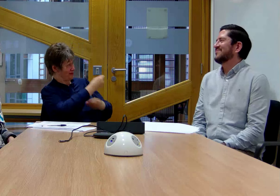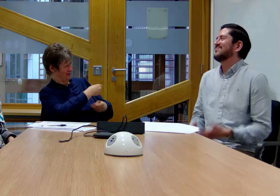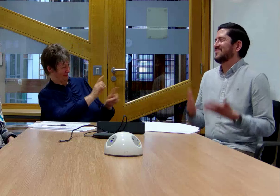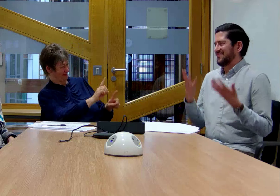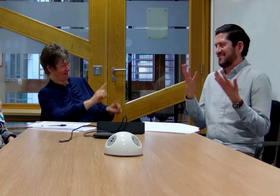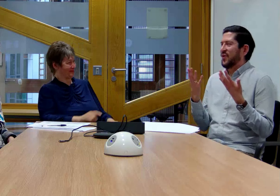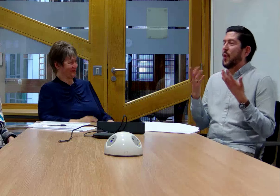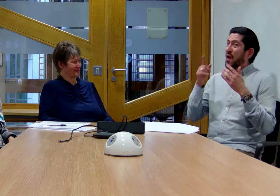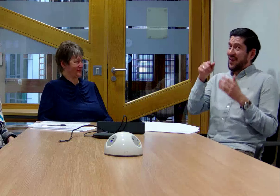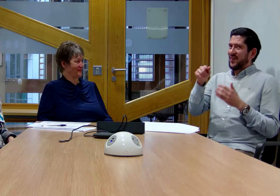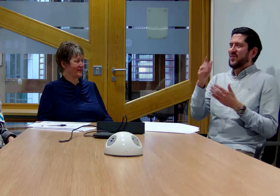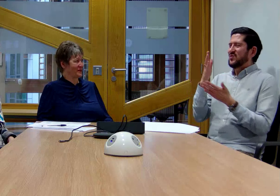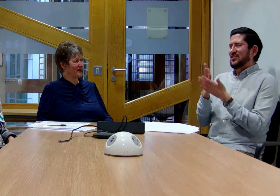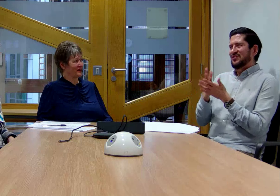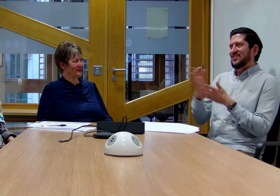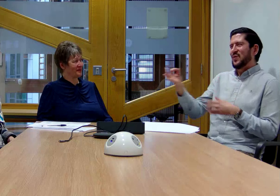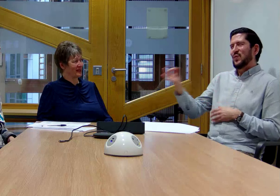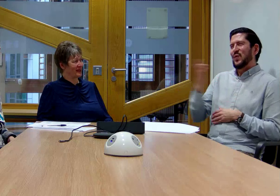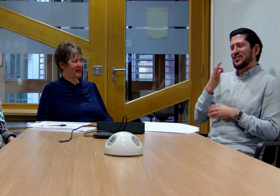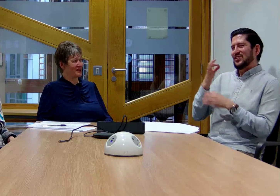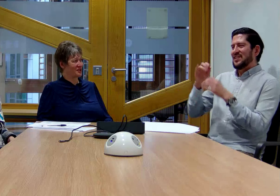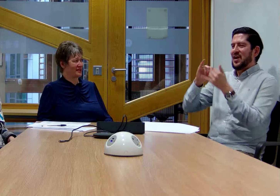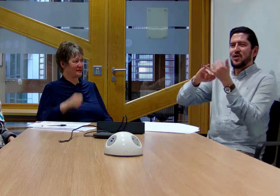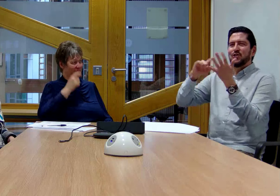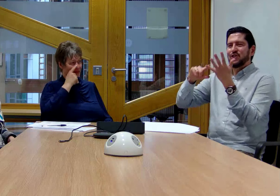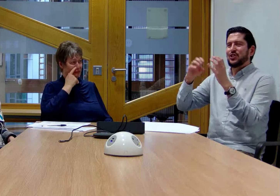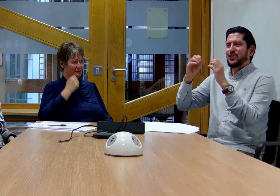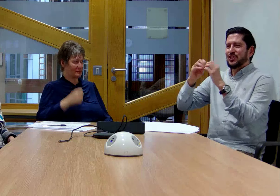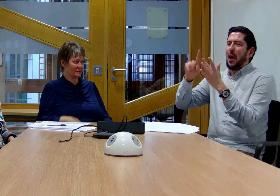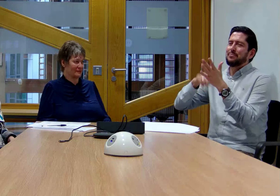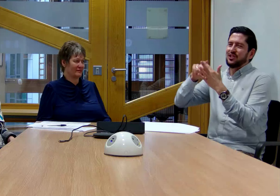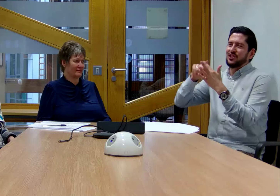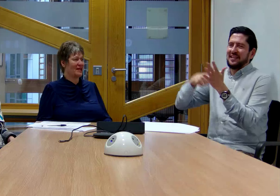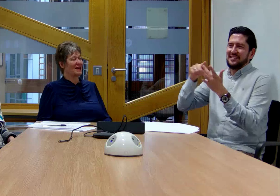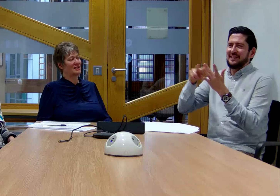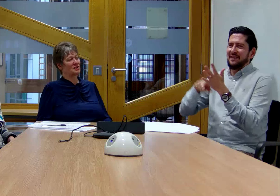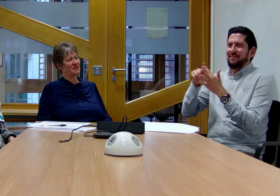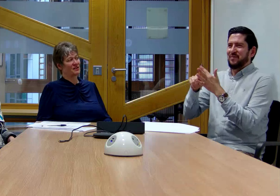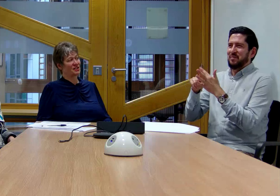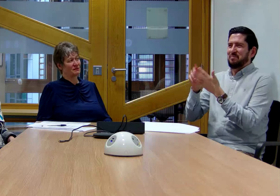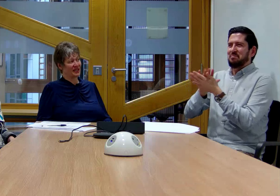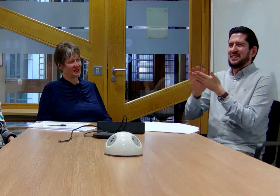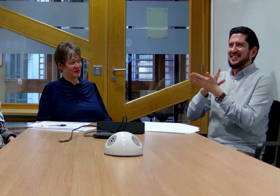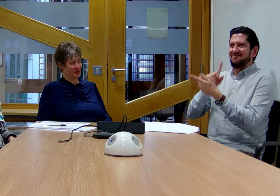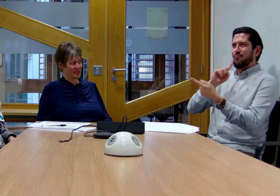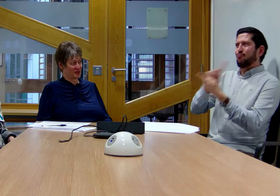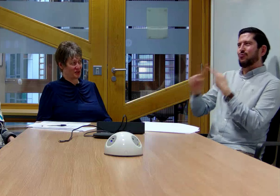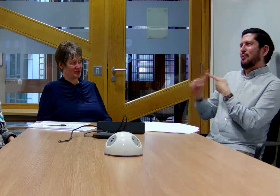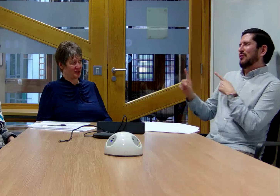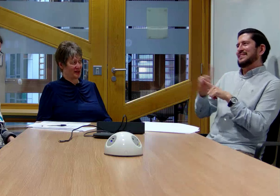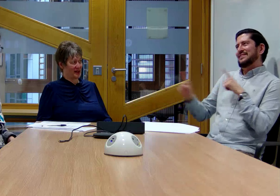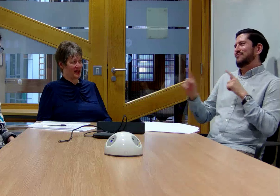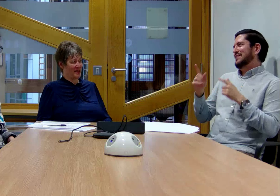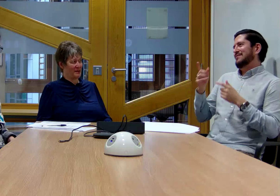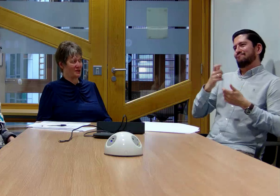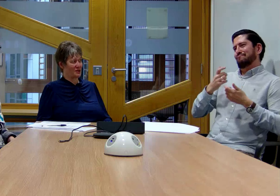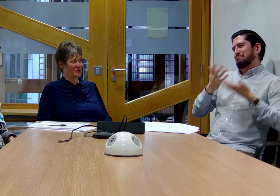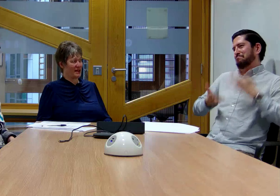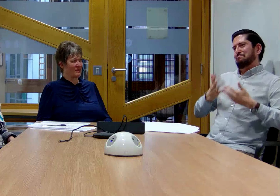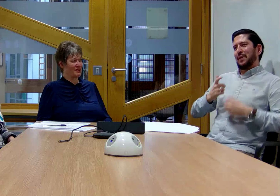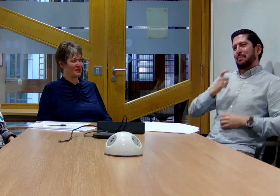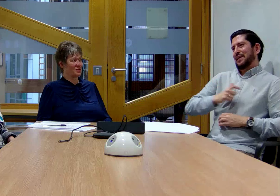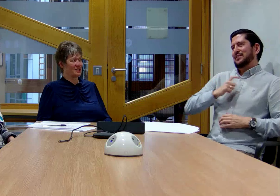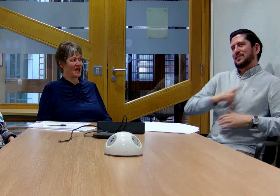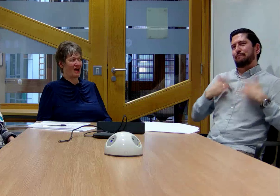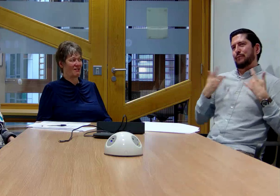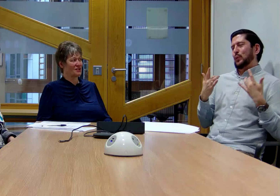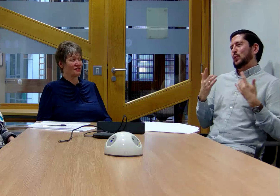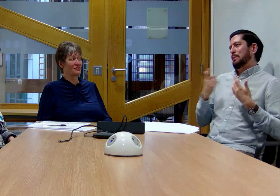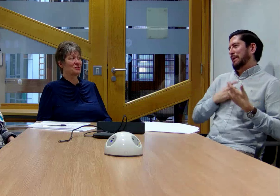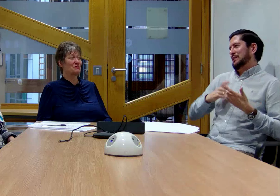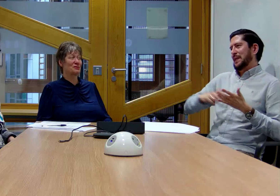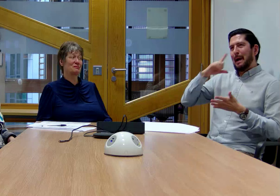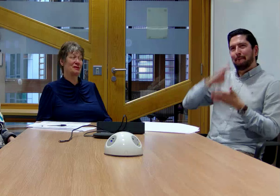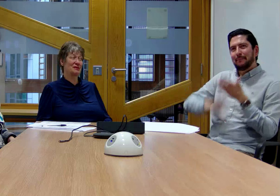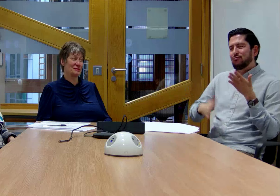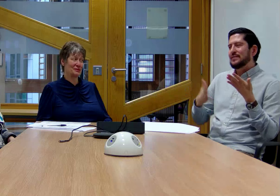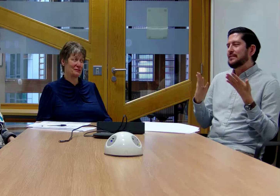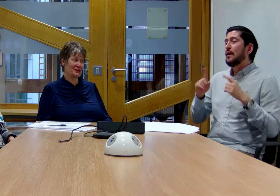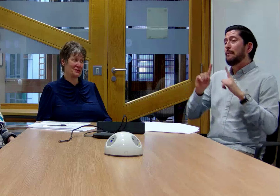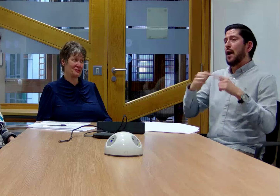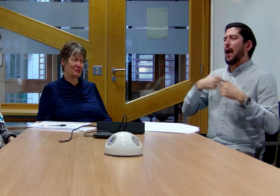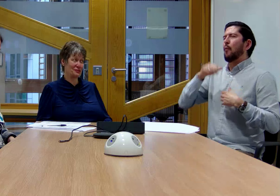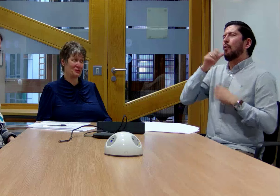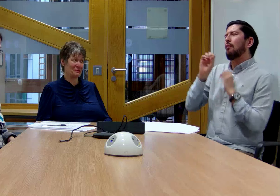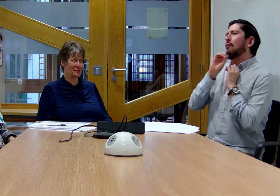Mark: Well, actually, it's a bit of a subjective question because everybody's going to have